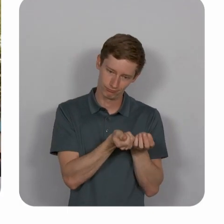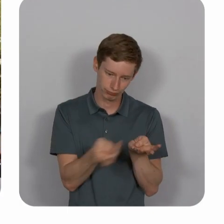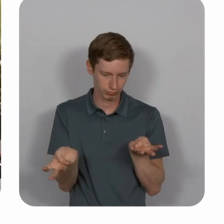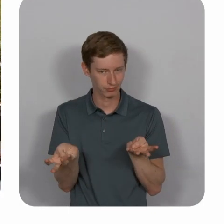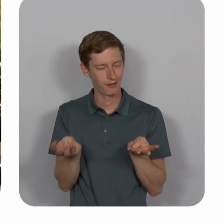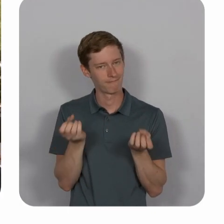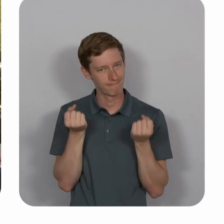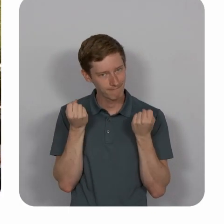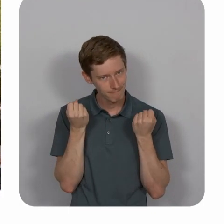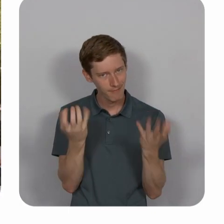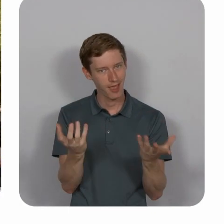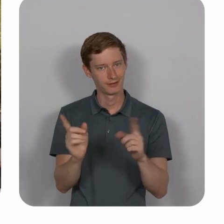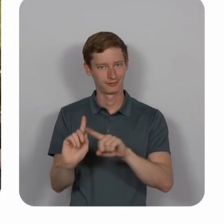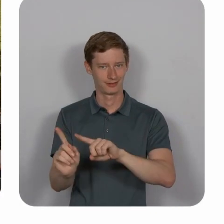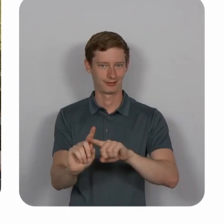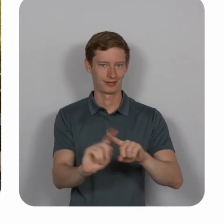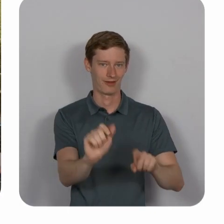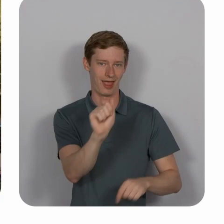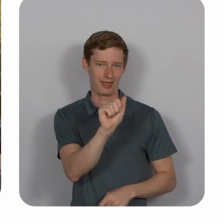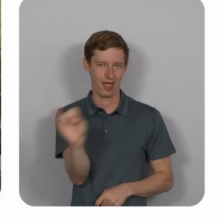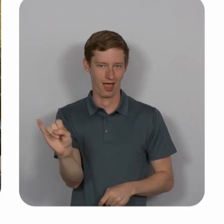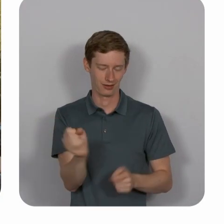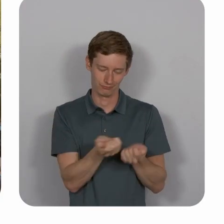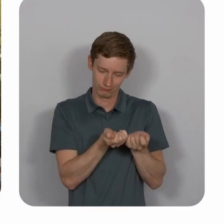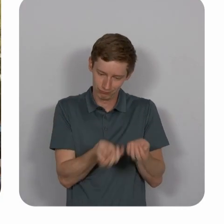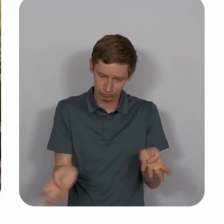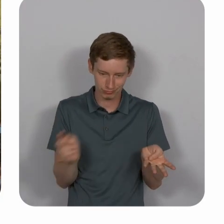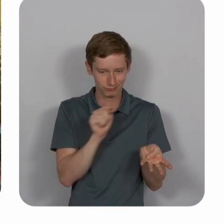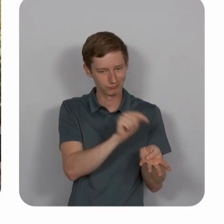and you can use and engage with.